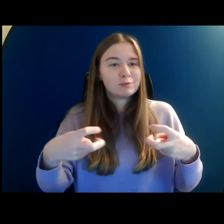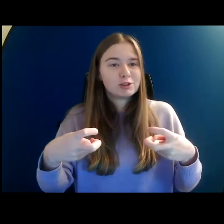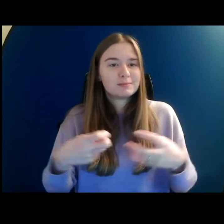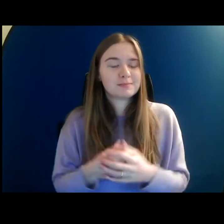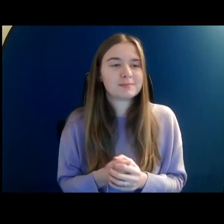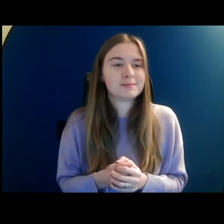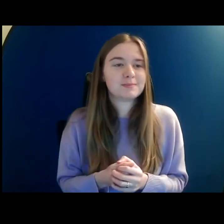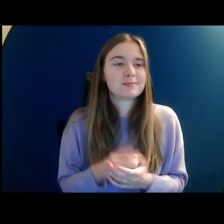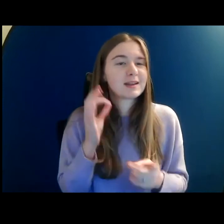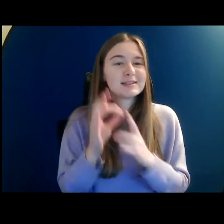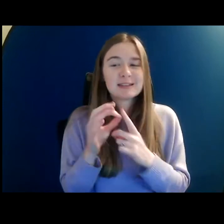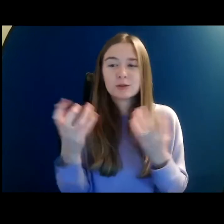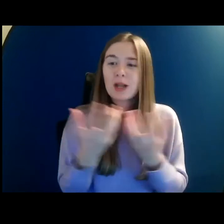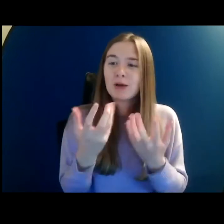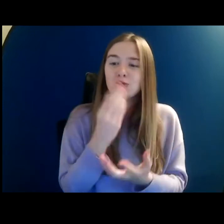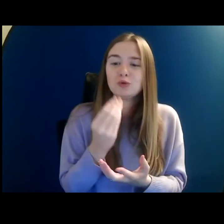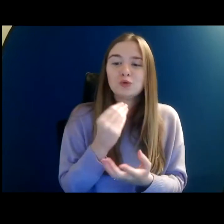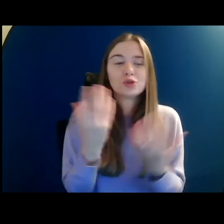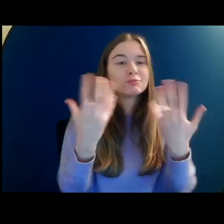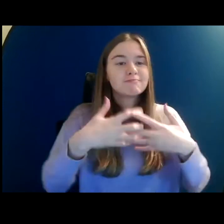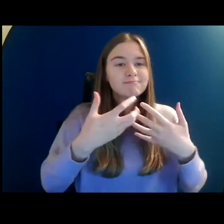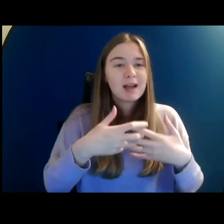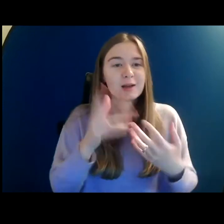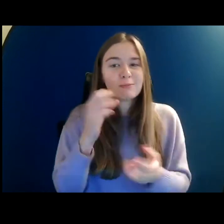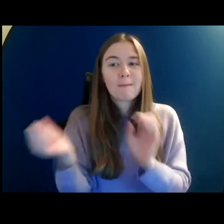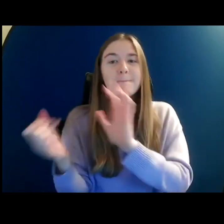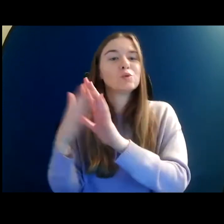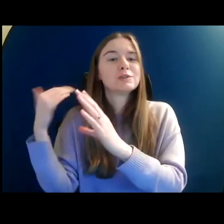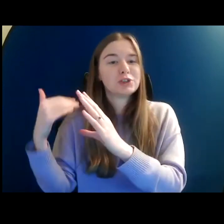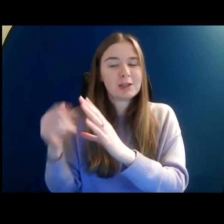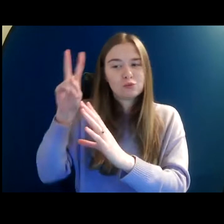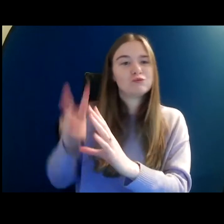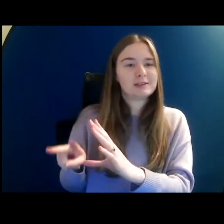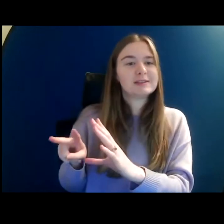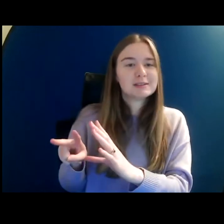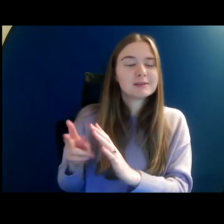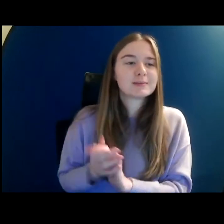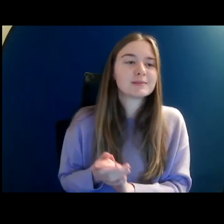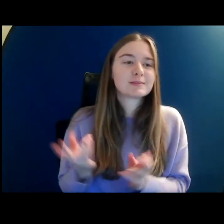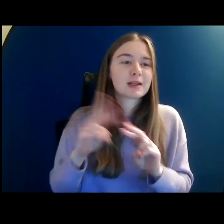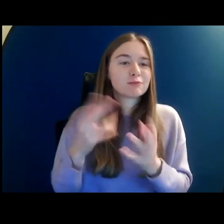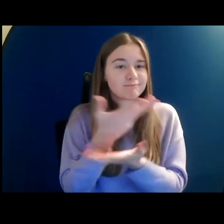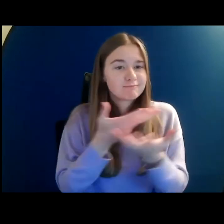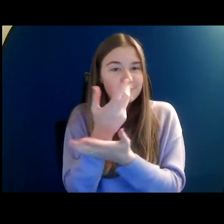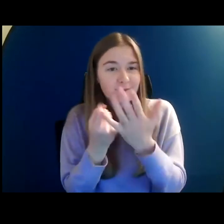Details on how to use all of these features have been posted in the chat as well. If you're gonna talk about this event online, which we definitely do courage,